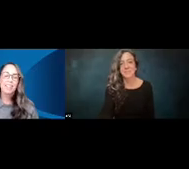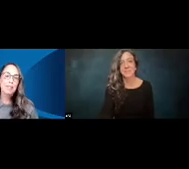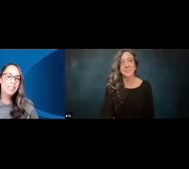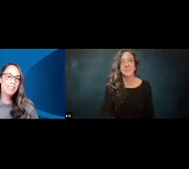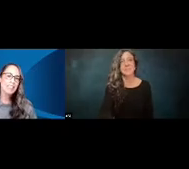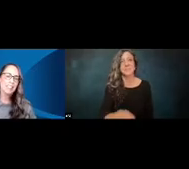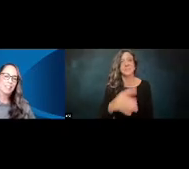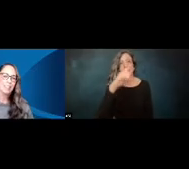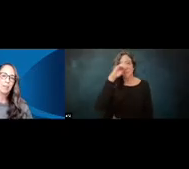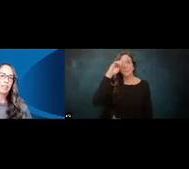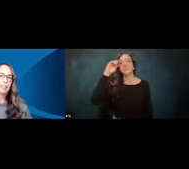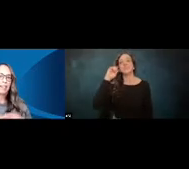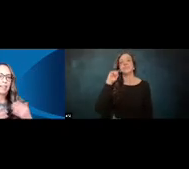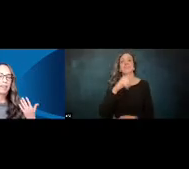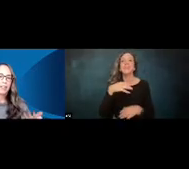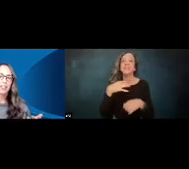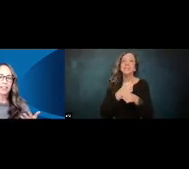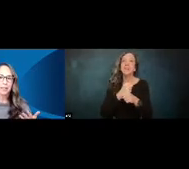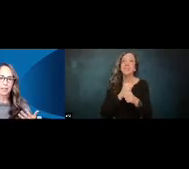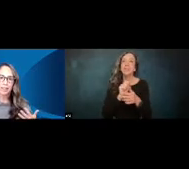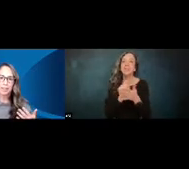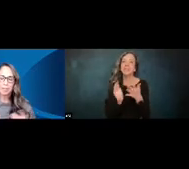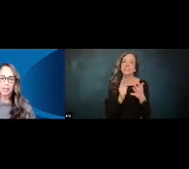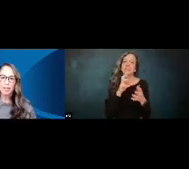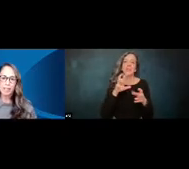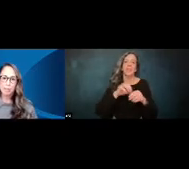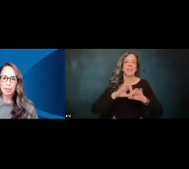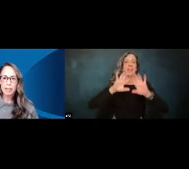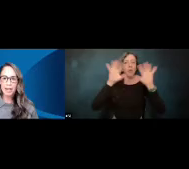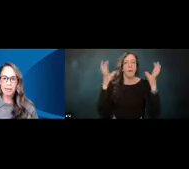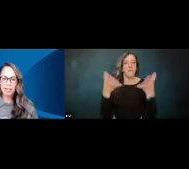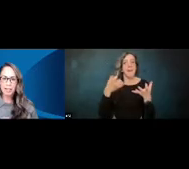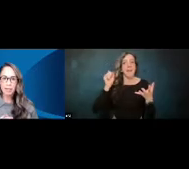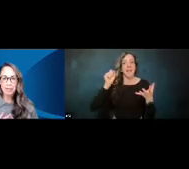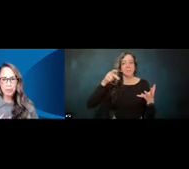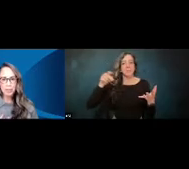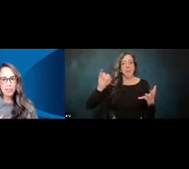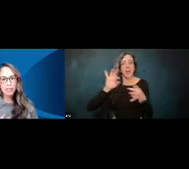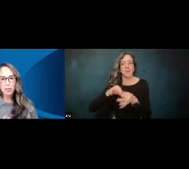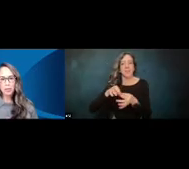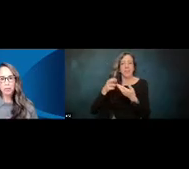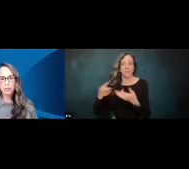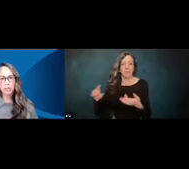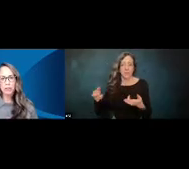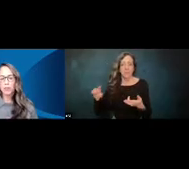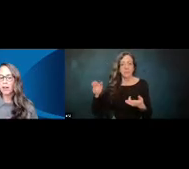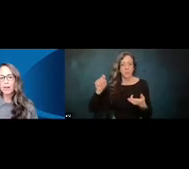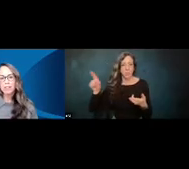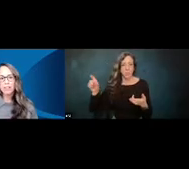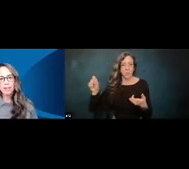The summary series sits within a larger ecosystem of SPPI related resources and tools which are all